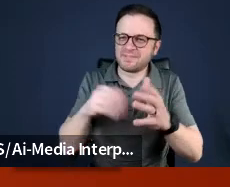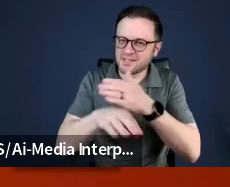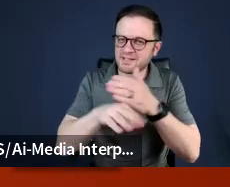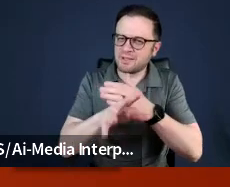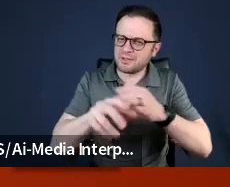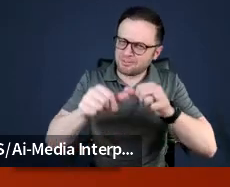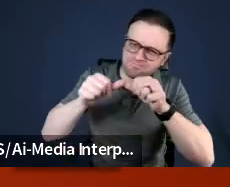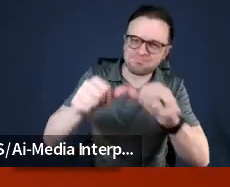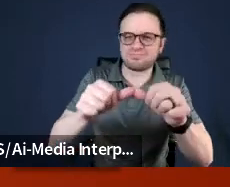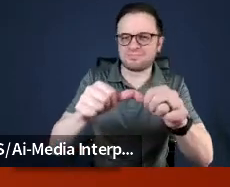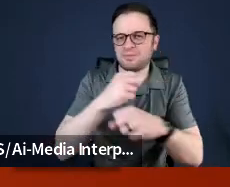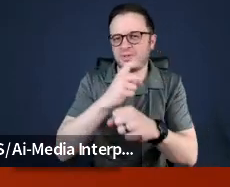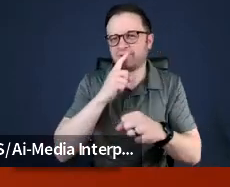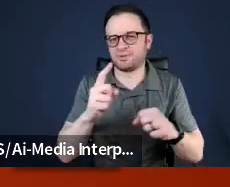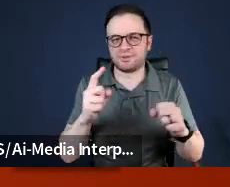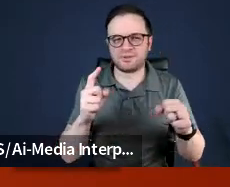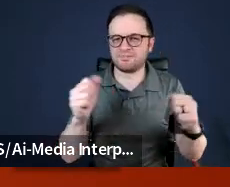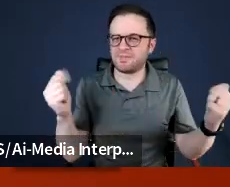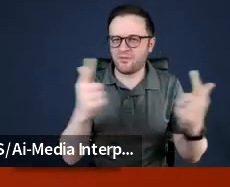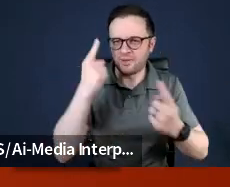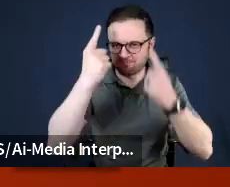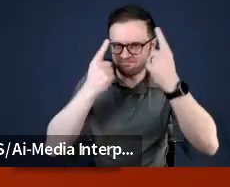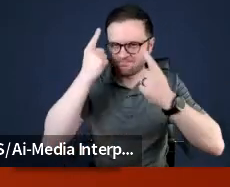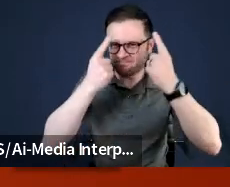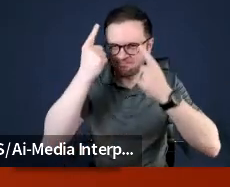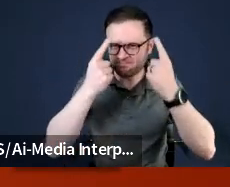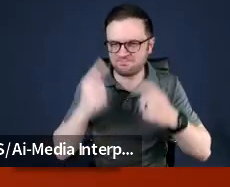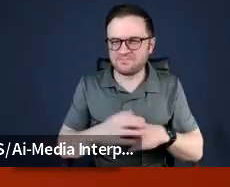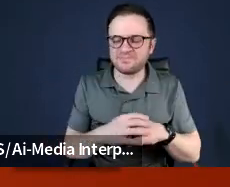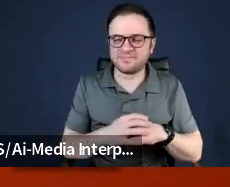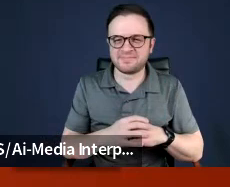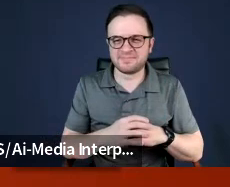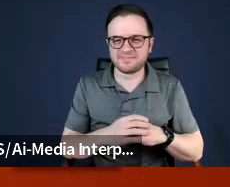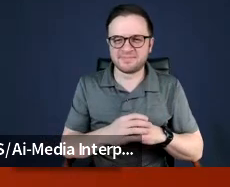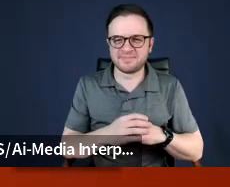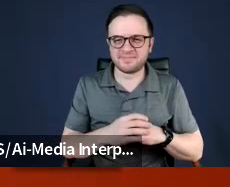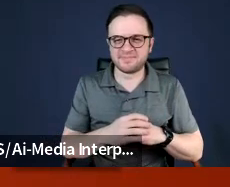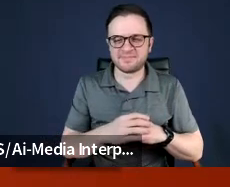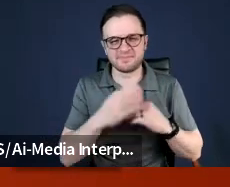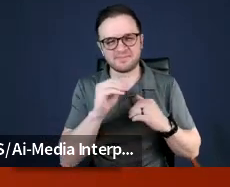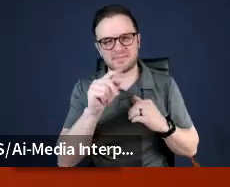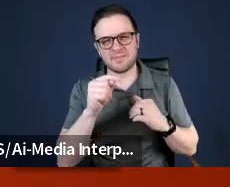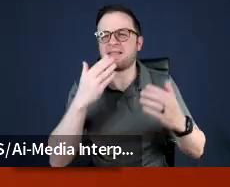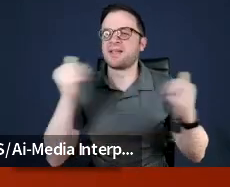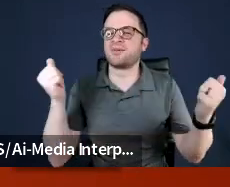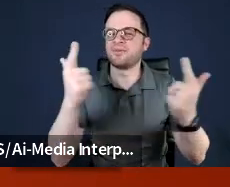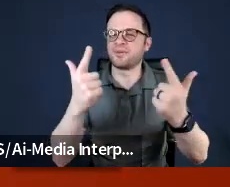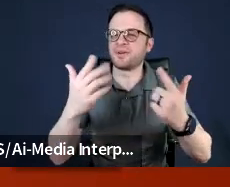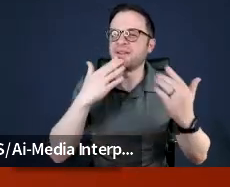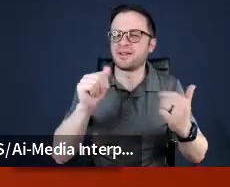future Maryland Department of disability sessions and future national Federation of the blind sessions